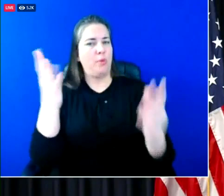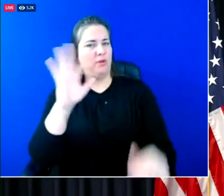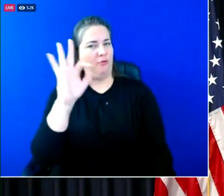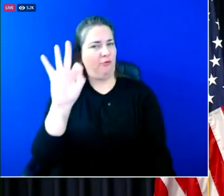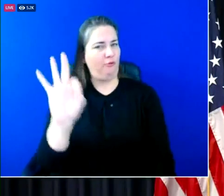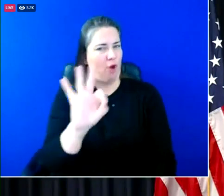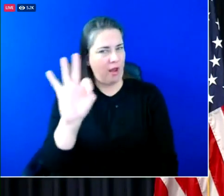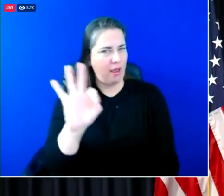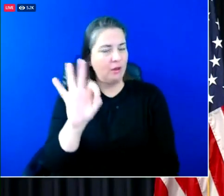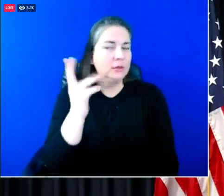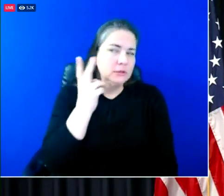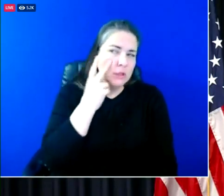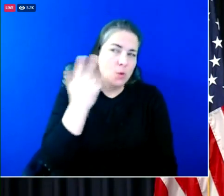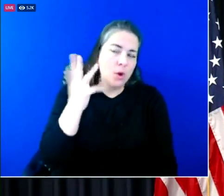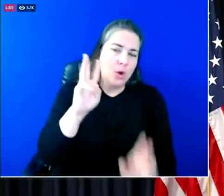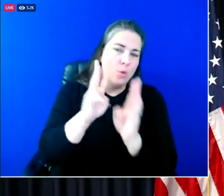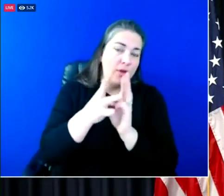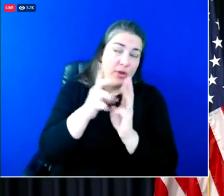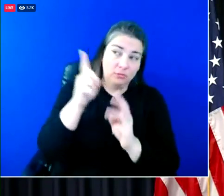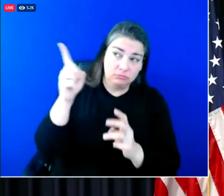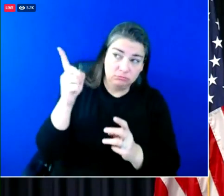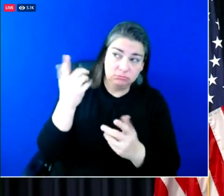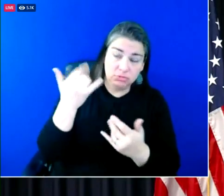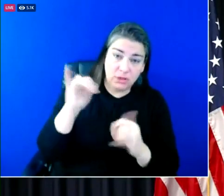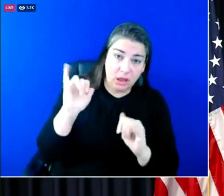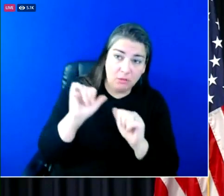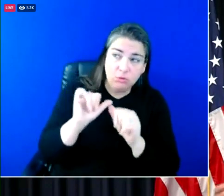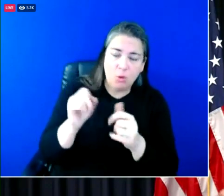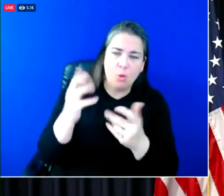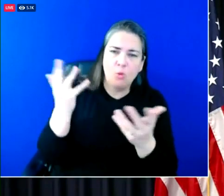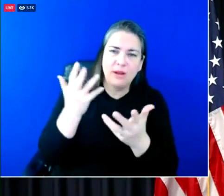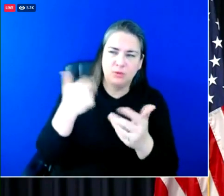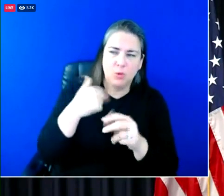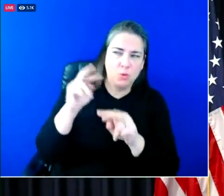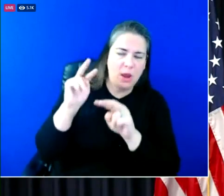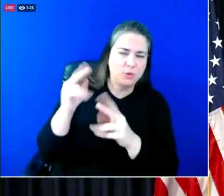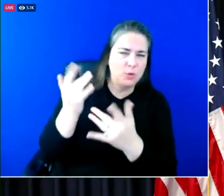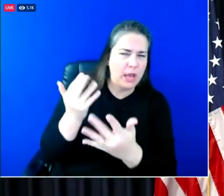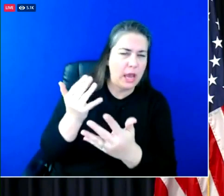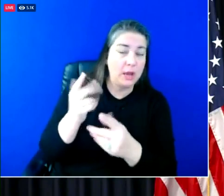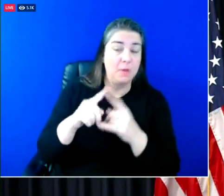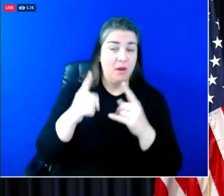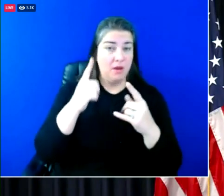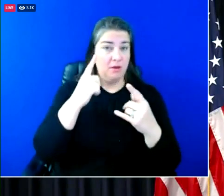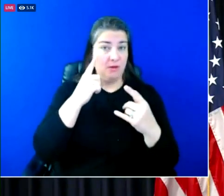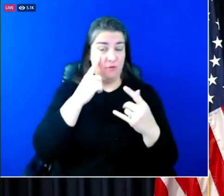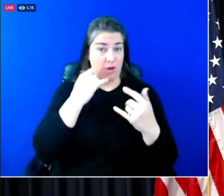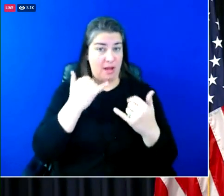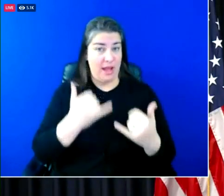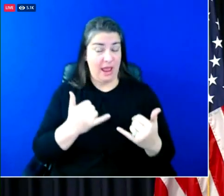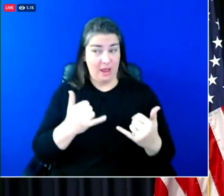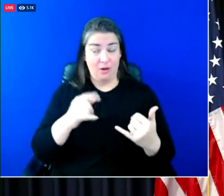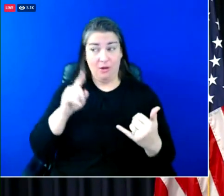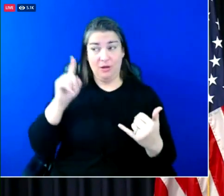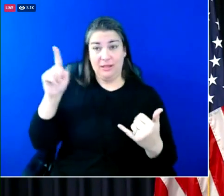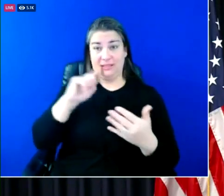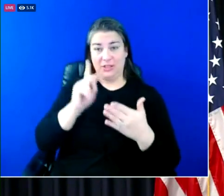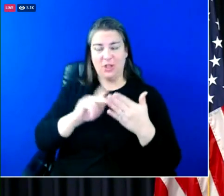whether it's like in any given area. But our goal and it's one of the things our transportation Cabinet secretary is going to talk about is to clear those